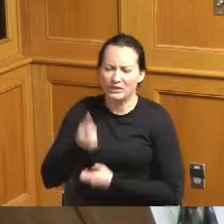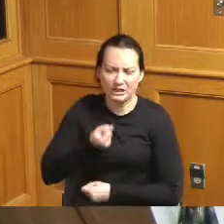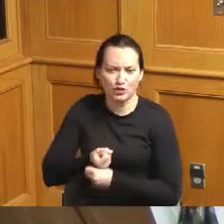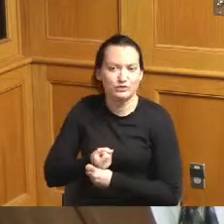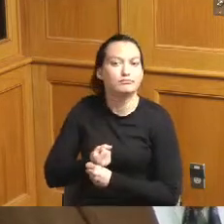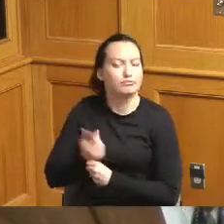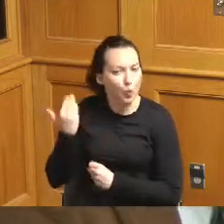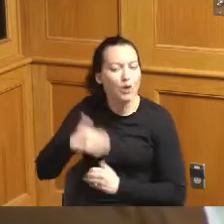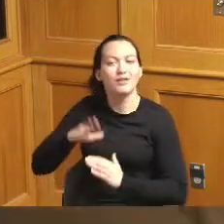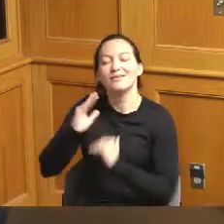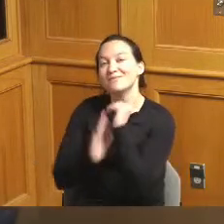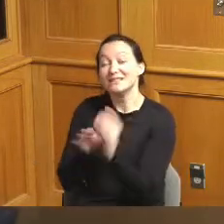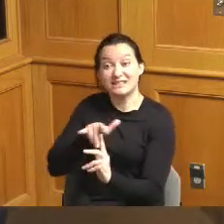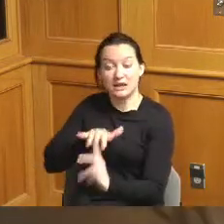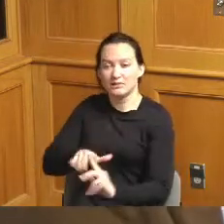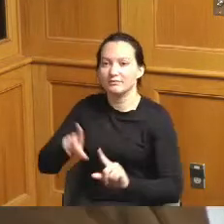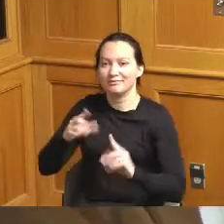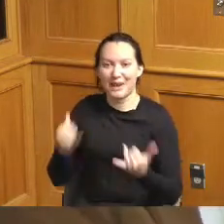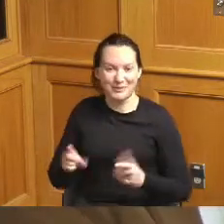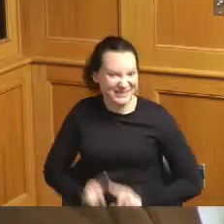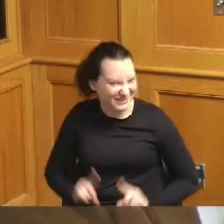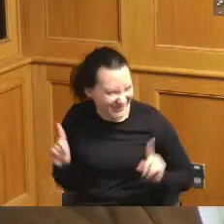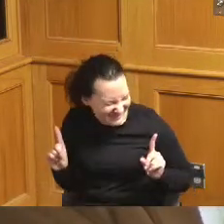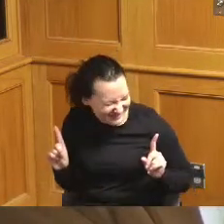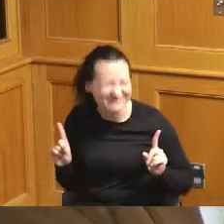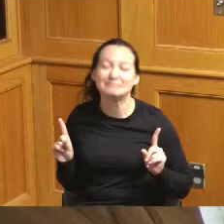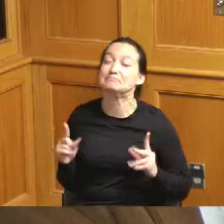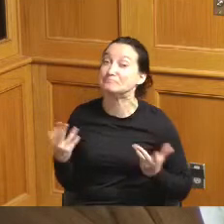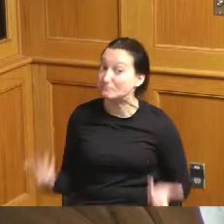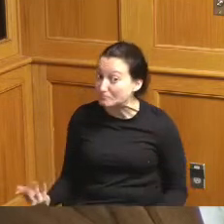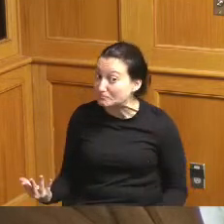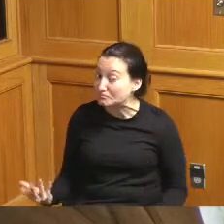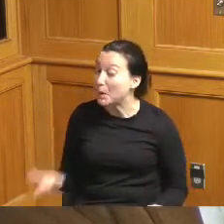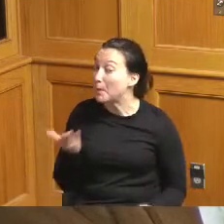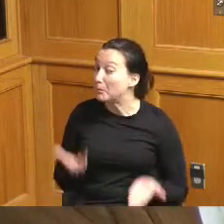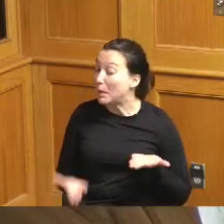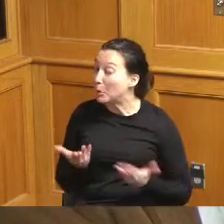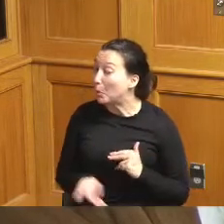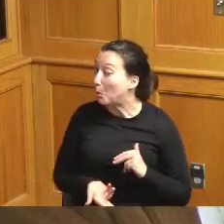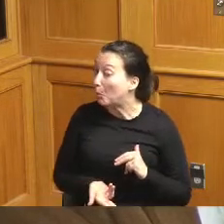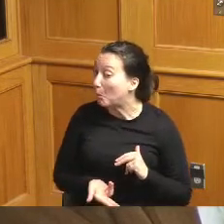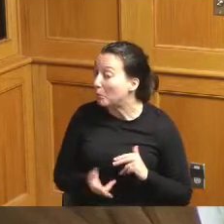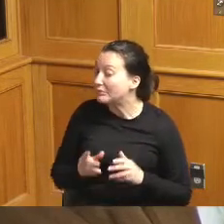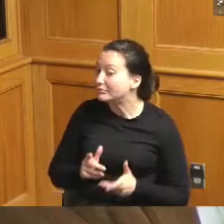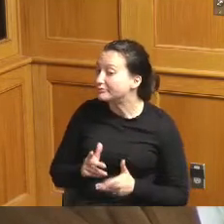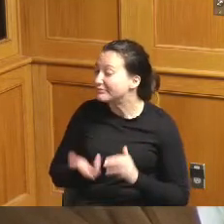but things have changed and so maybe yeah we can ramp that up a little bit related to this building